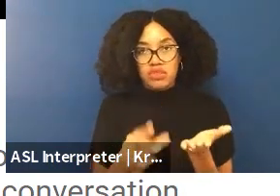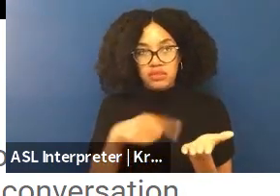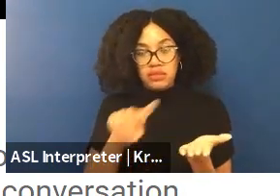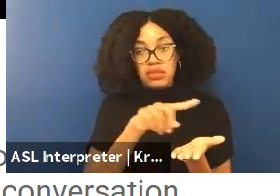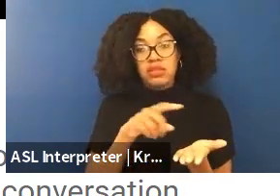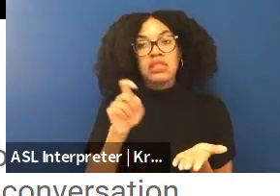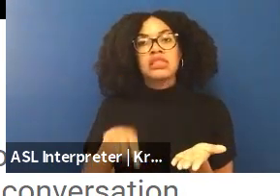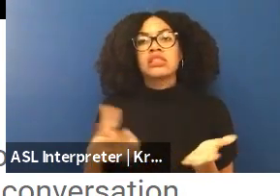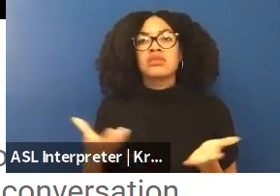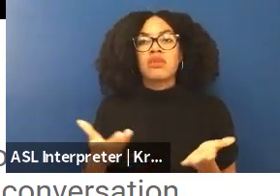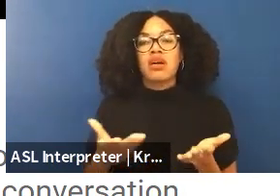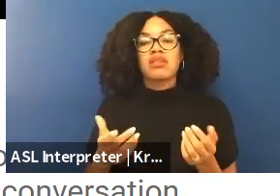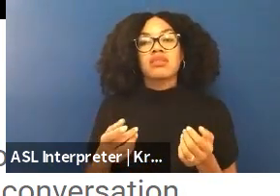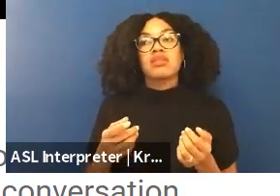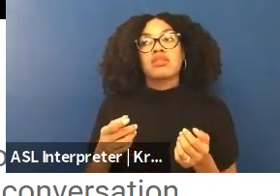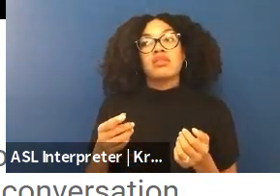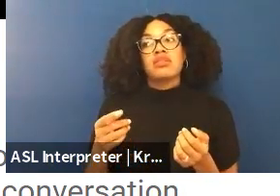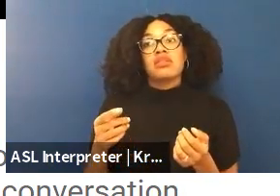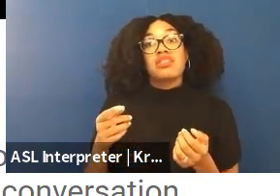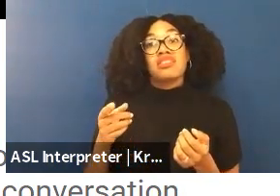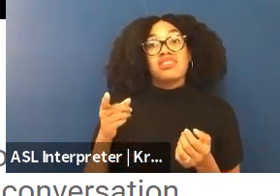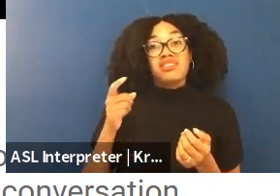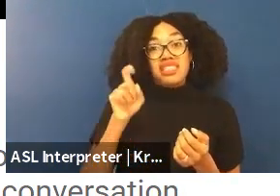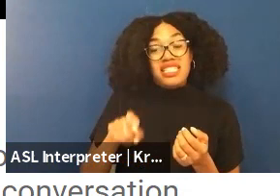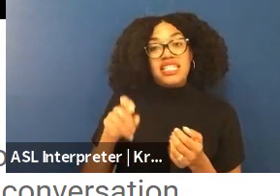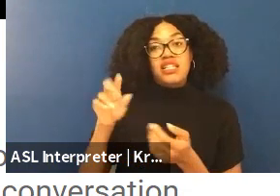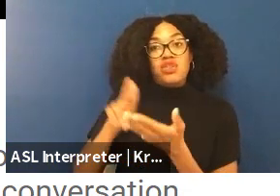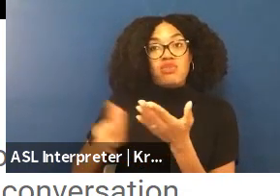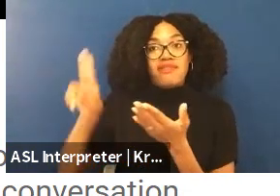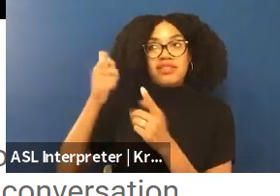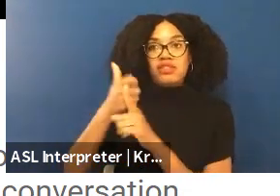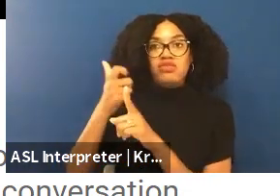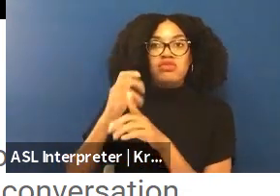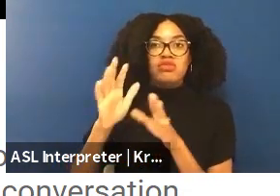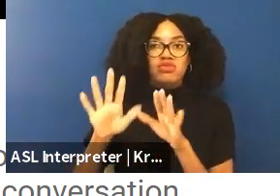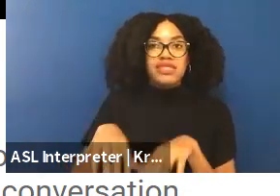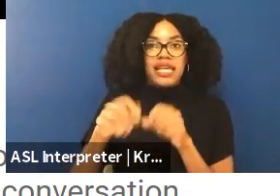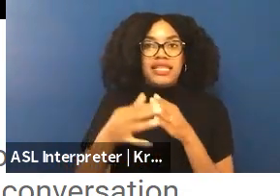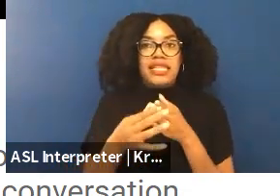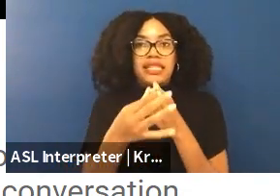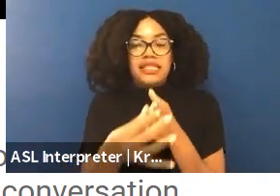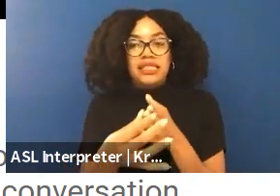the institution to take the lead, so that the onus is not on the student to create these connections,